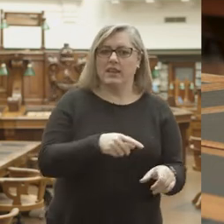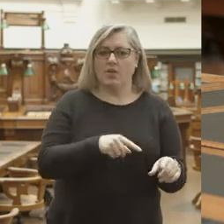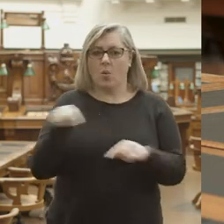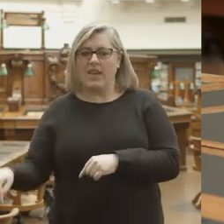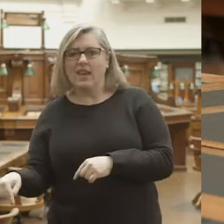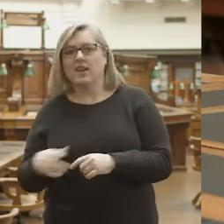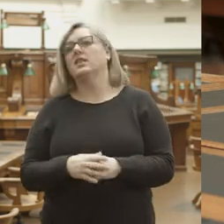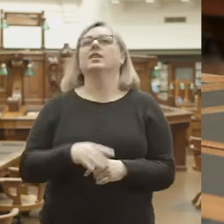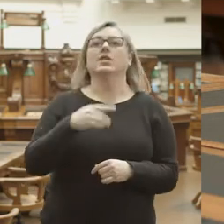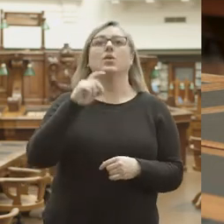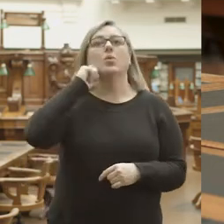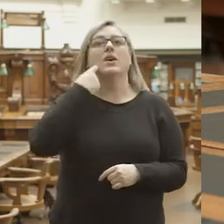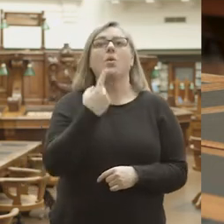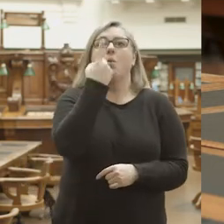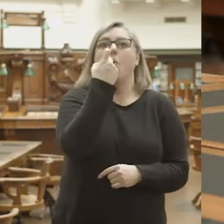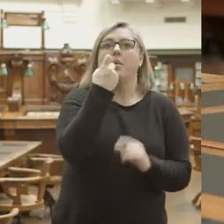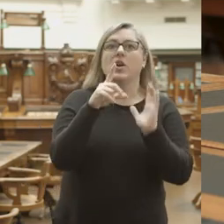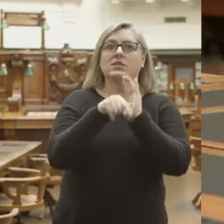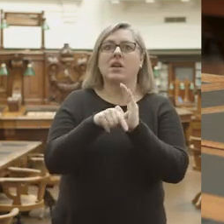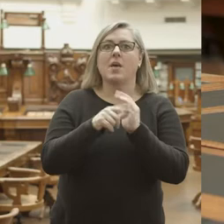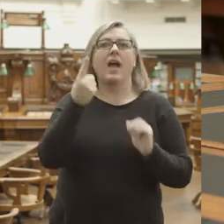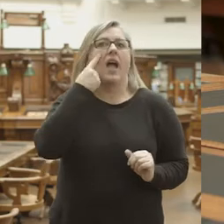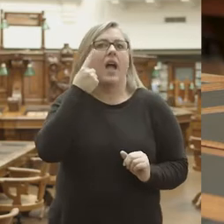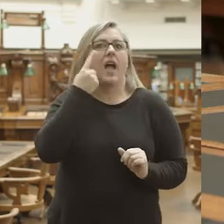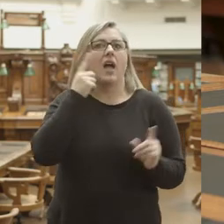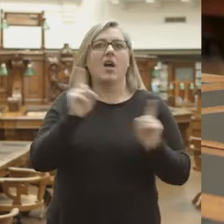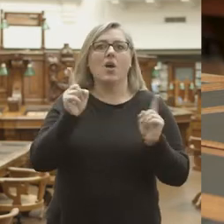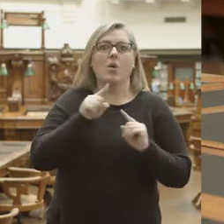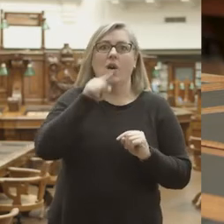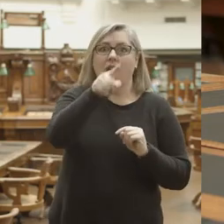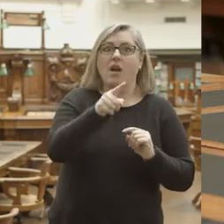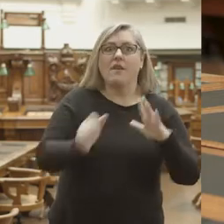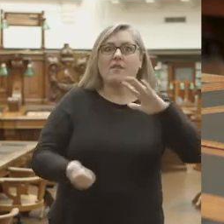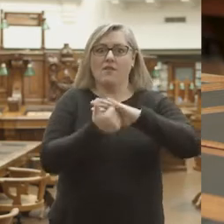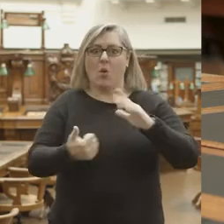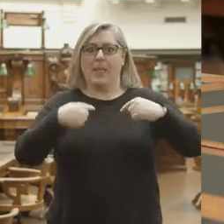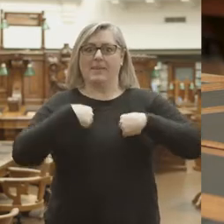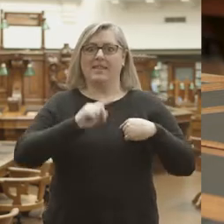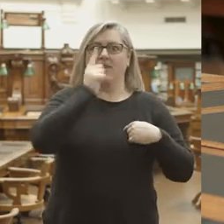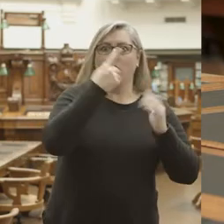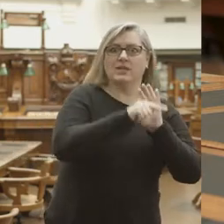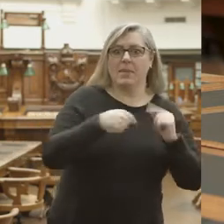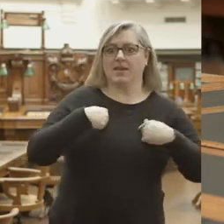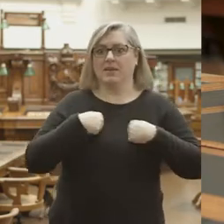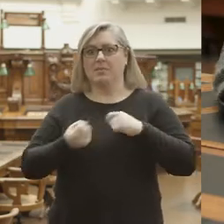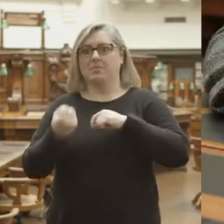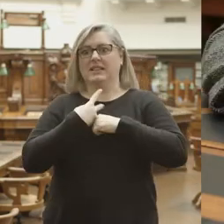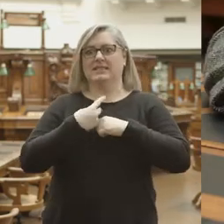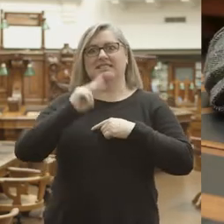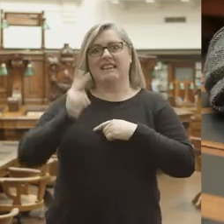Let's try it one more time so let's see I think you got fooled the first time, I got fooled the second time. All right. So where is it, I think yes